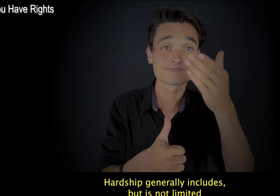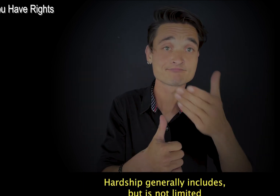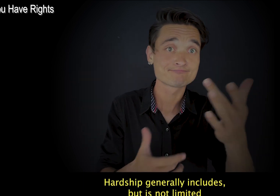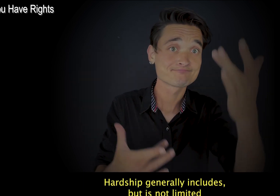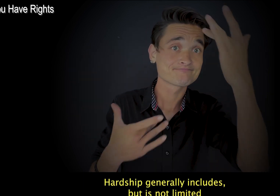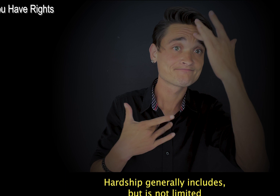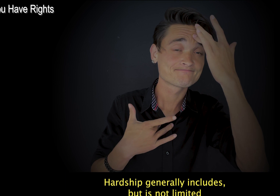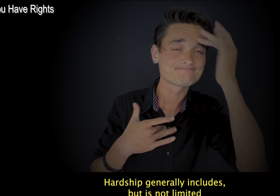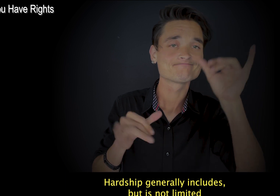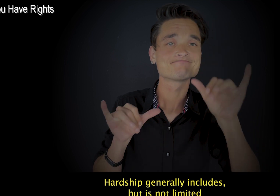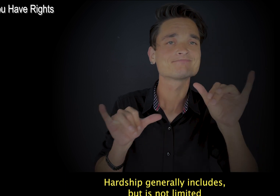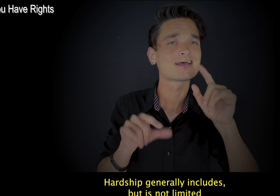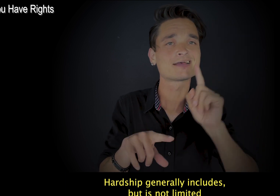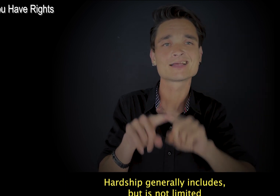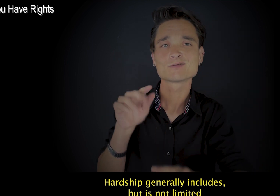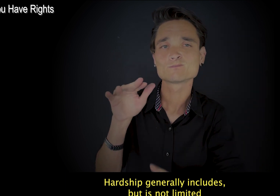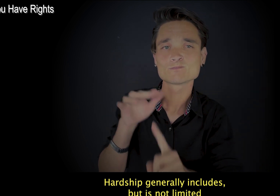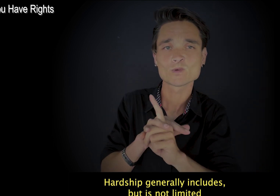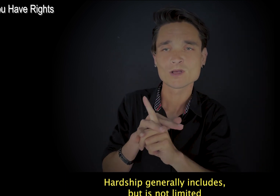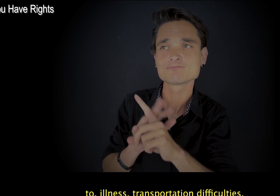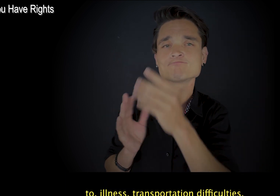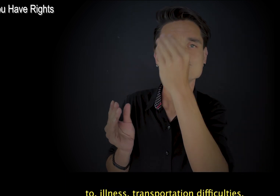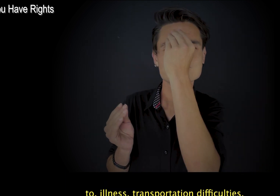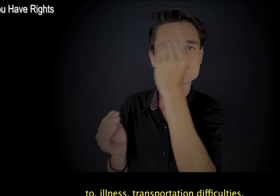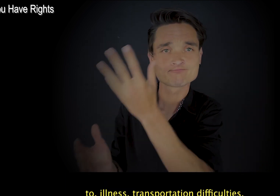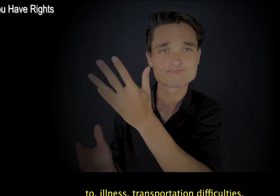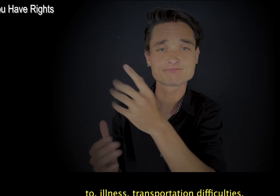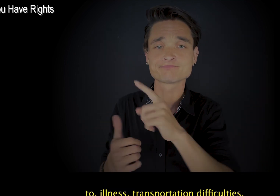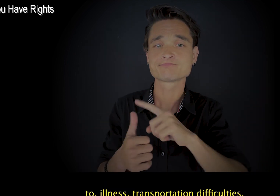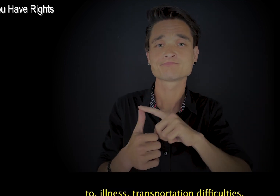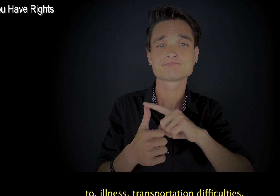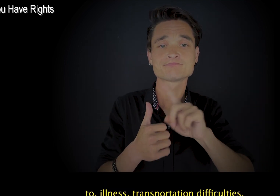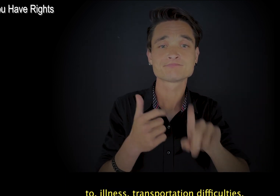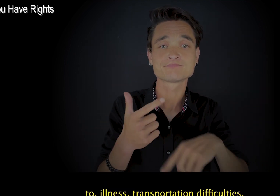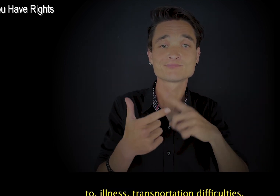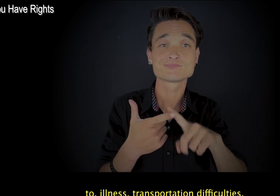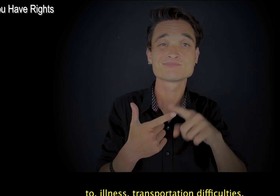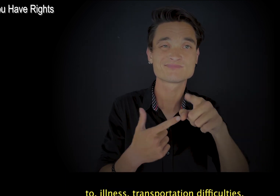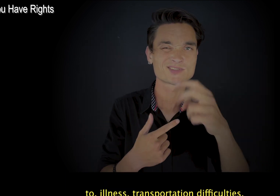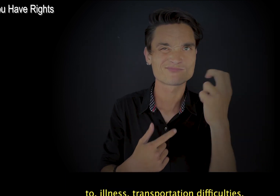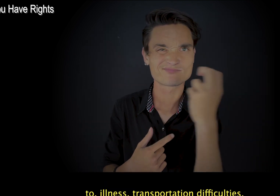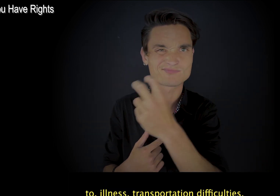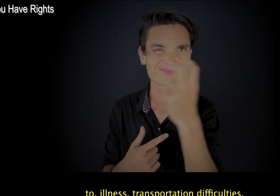Hardship generally includes, but is not limited to, illness, transportation difficulties,